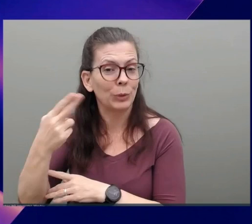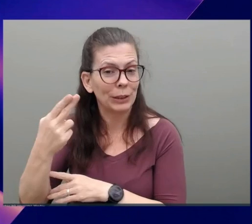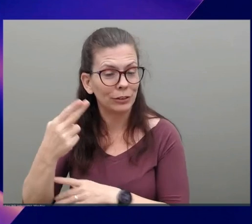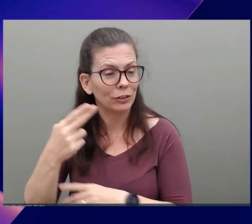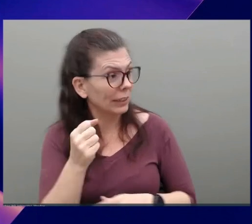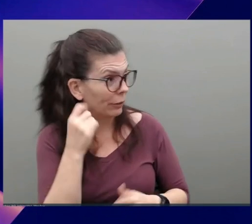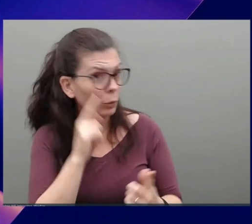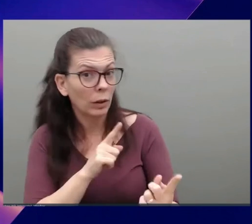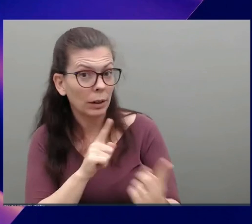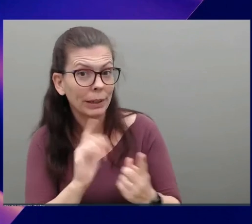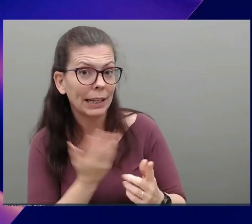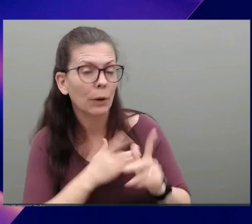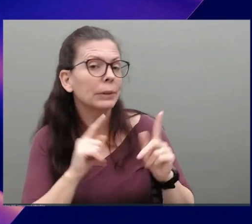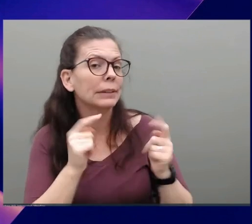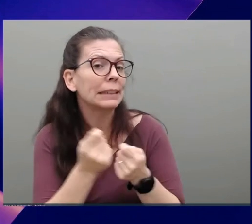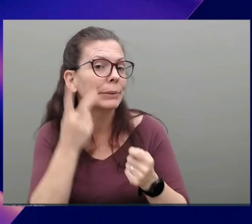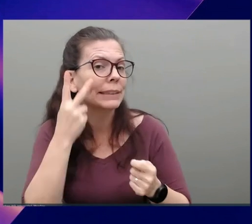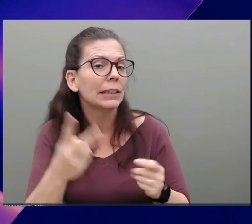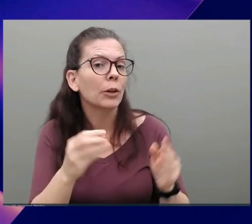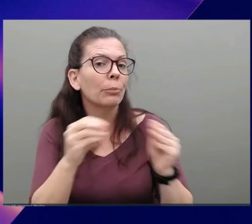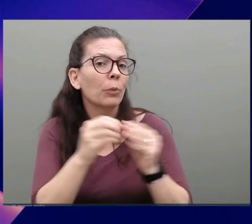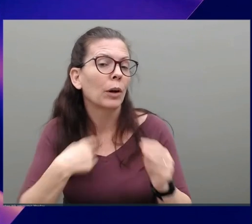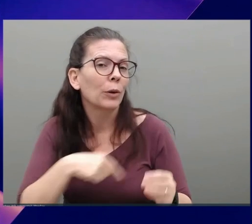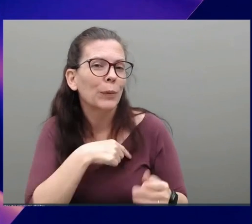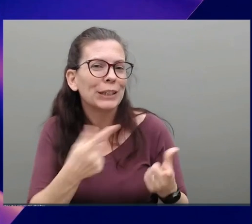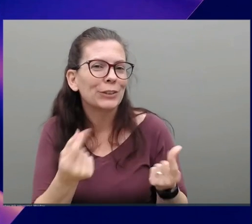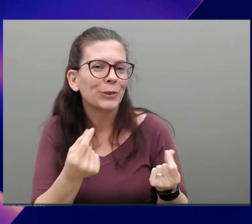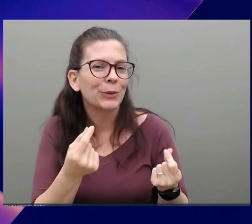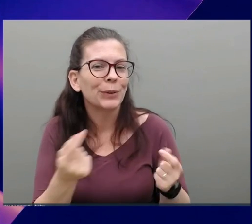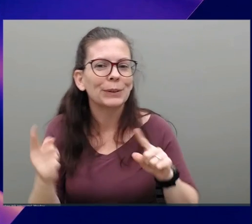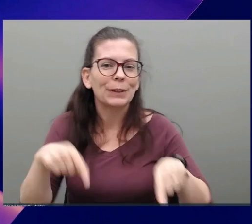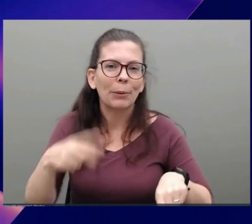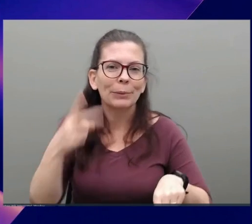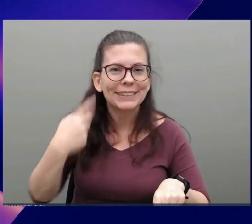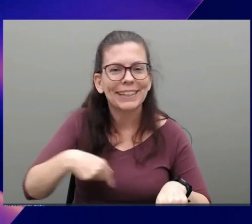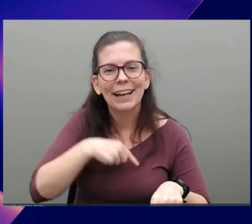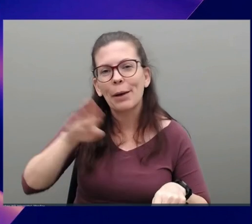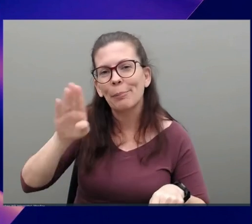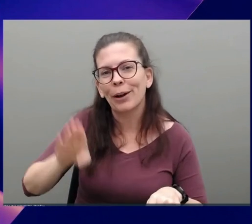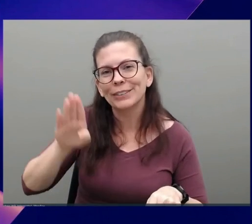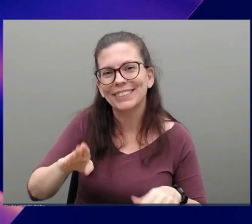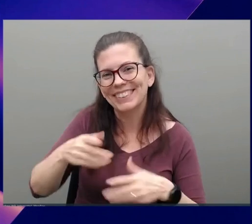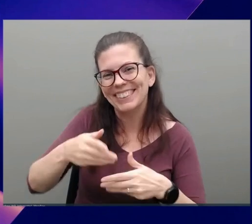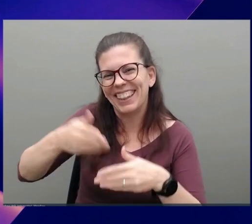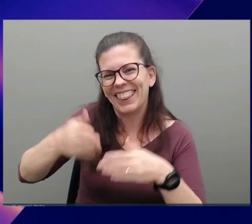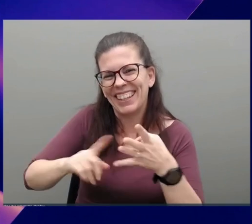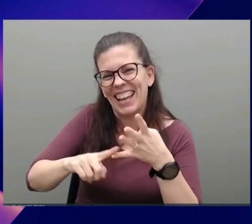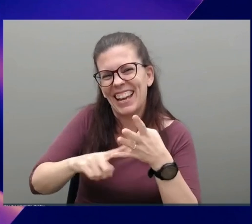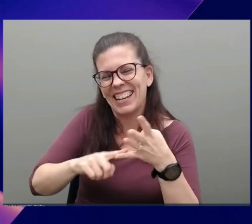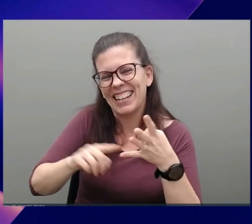and see more of what we do, come see us at Boston re:Inforce at the end of the month. Bye. - Thank you.